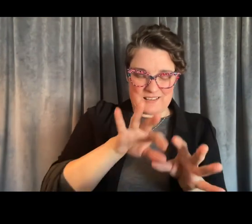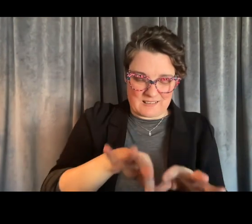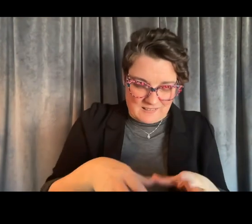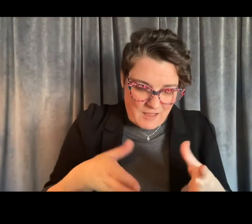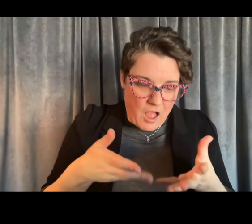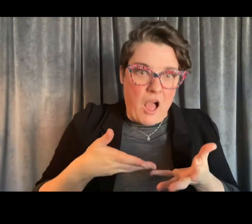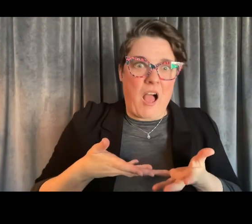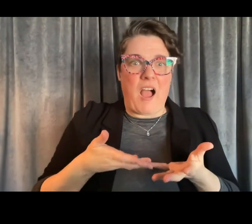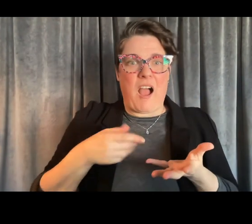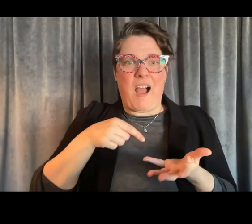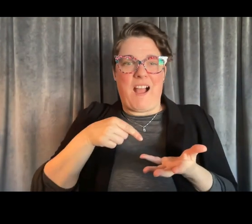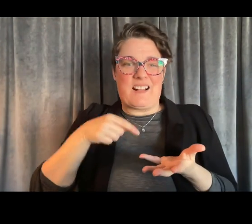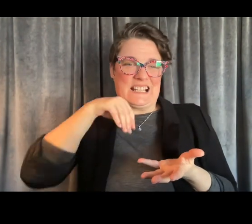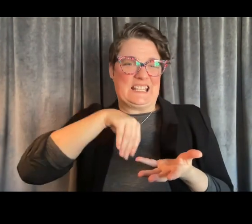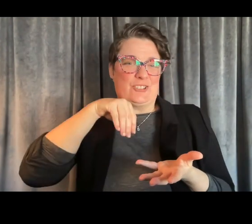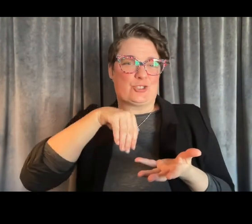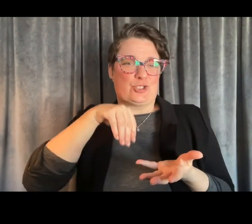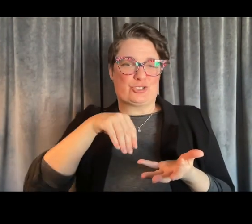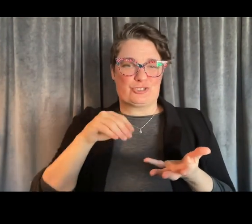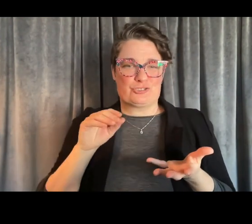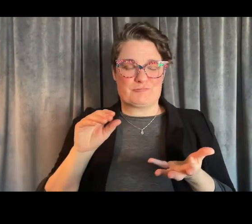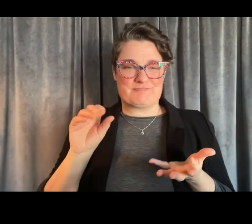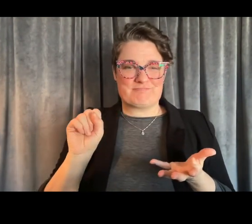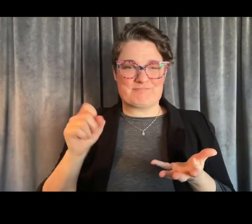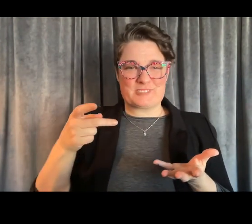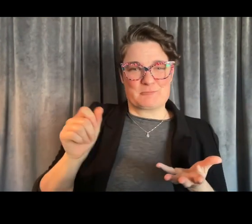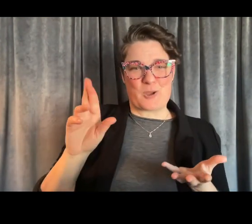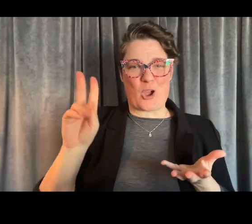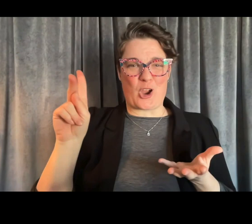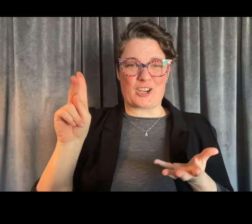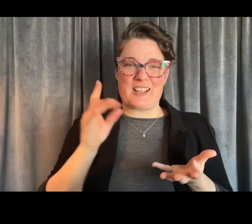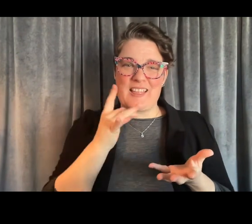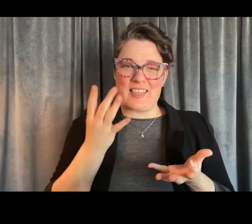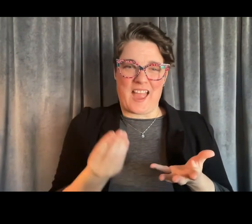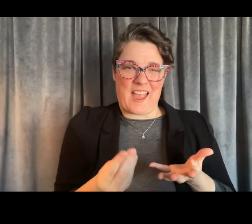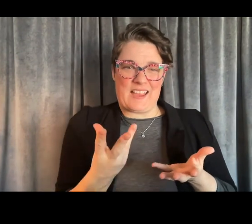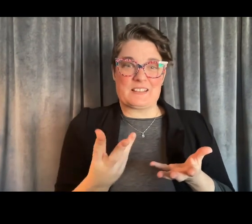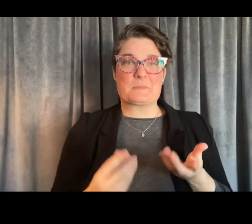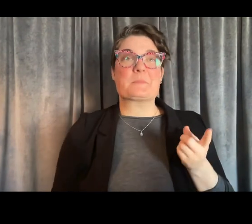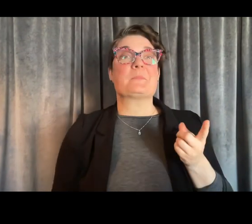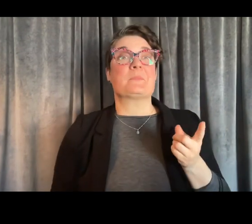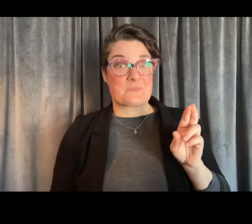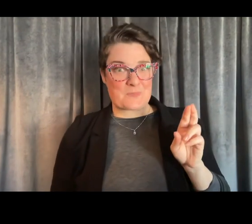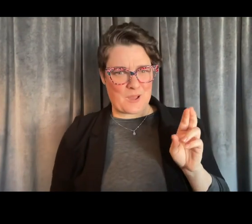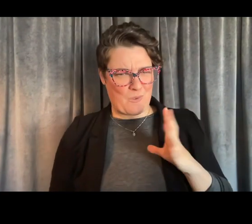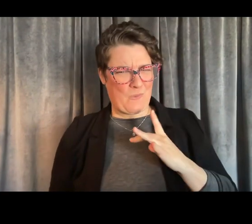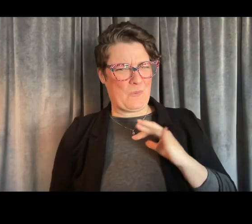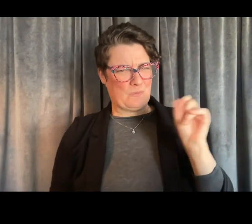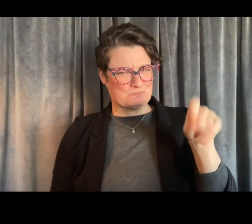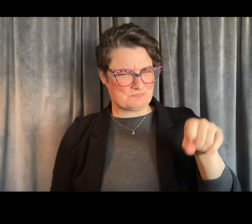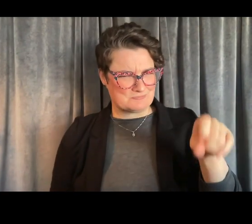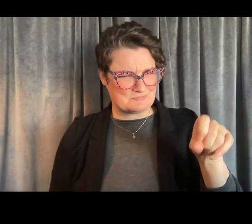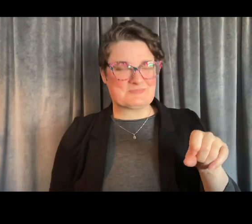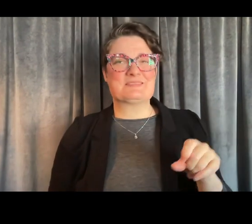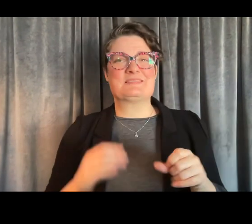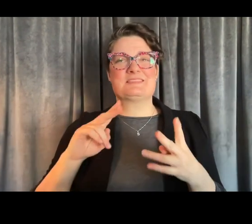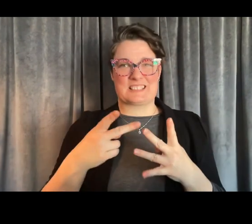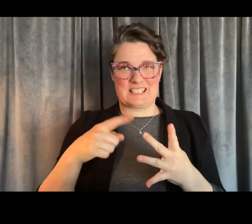reveal that inner spark and that light. Rebekah: Yeah. So let's see. Second world, Yetzirah, world of formation.